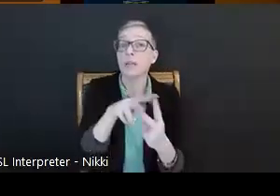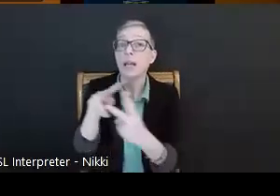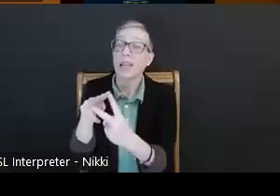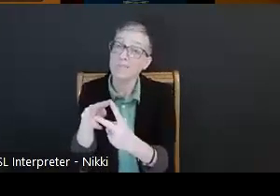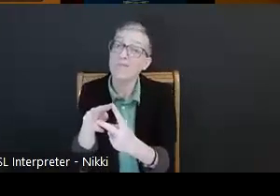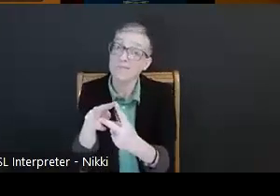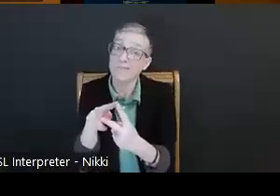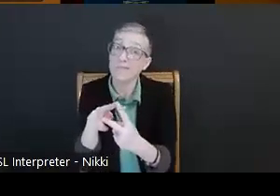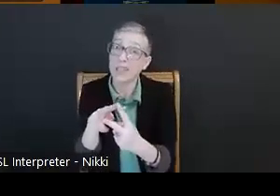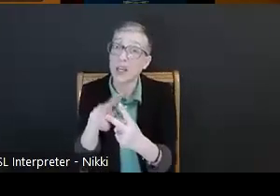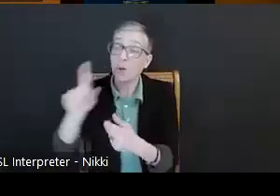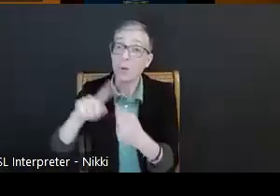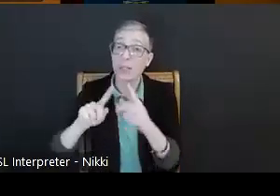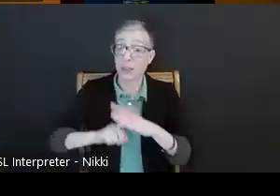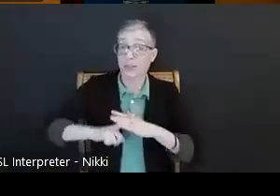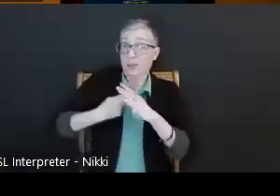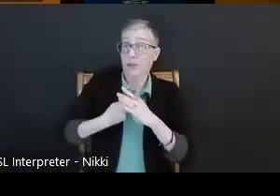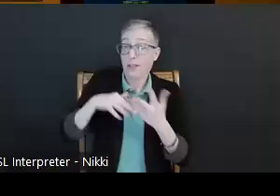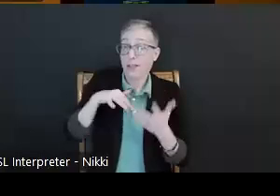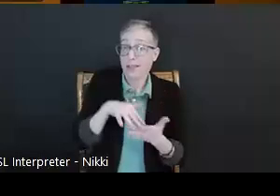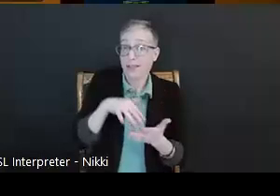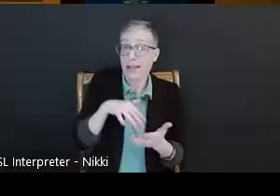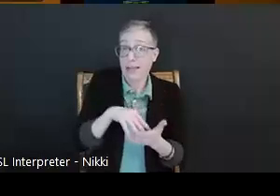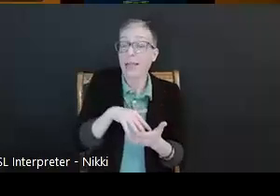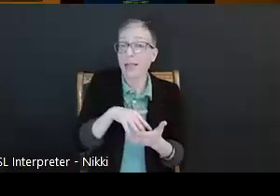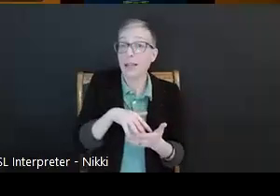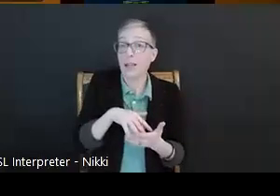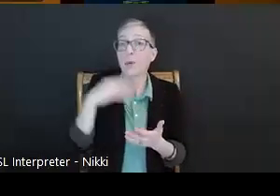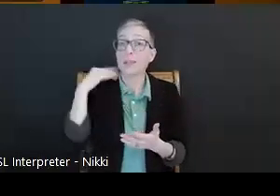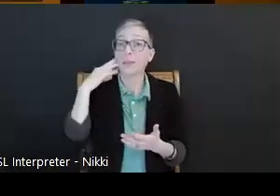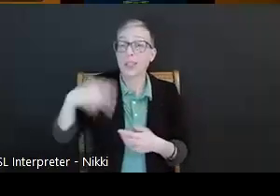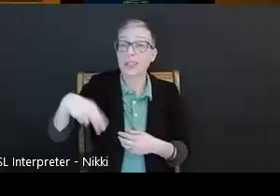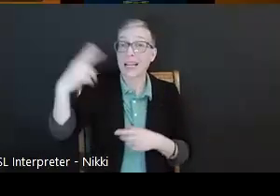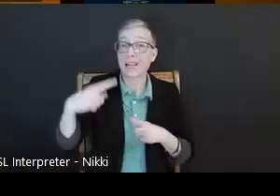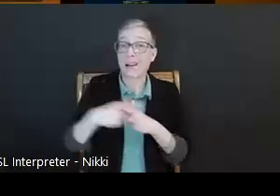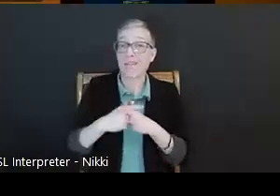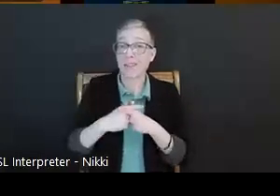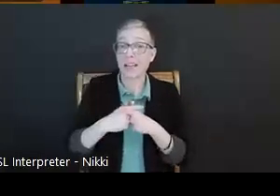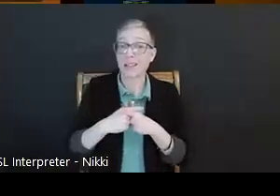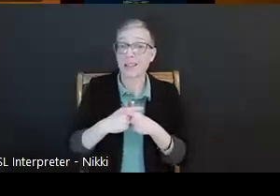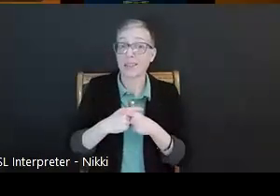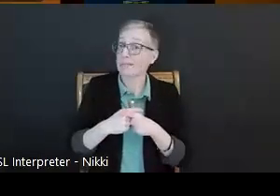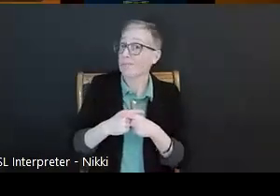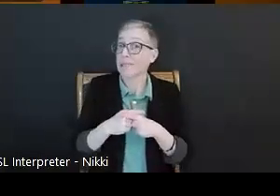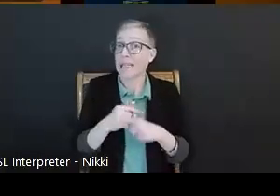into the study um and I wasn't quite sure if if it would be very supportive as a modality in that